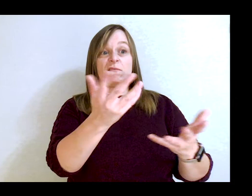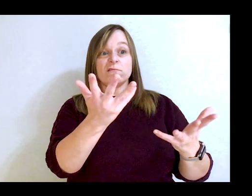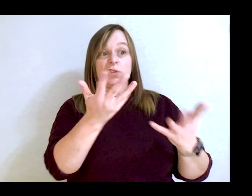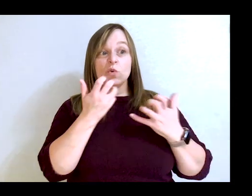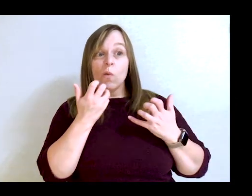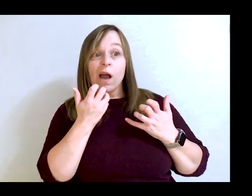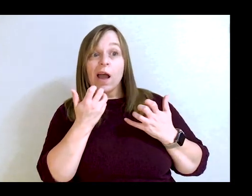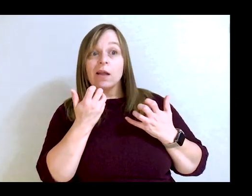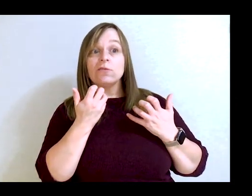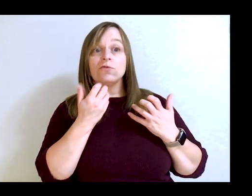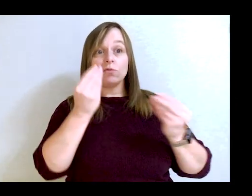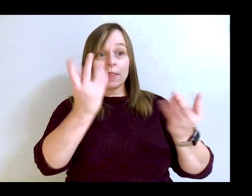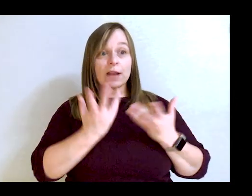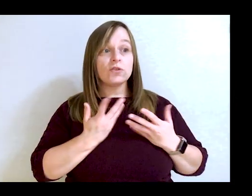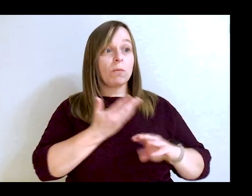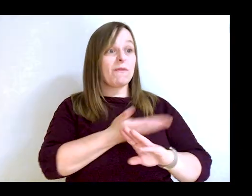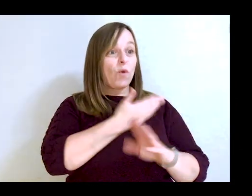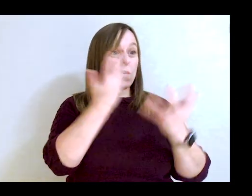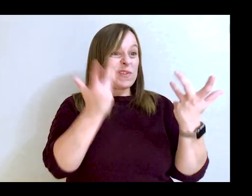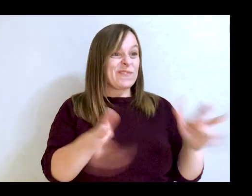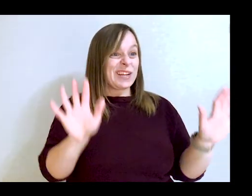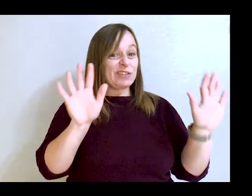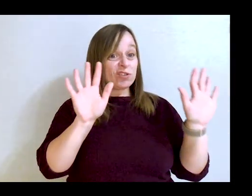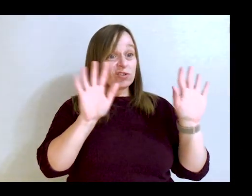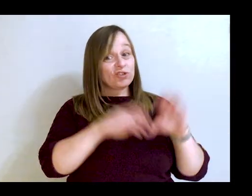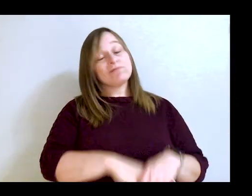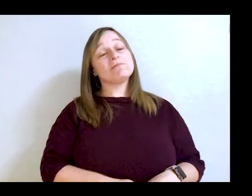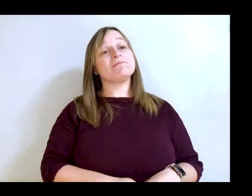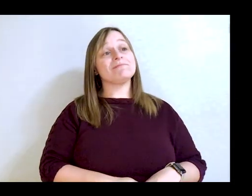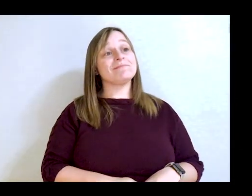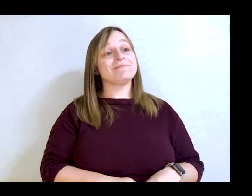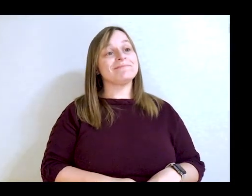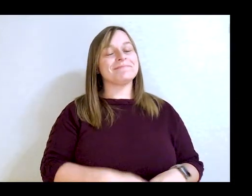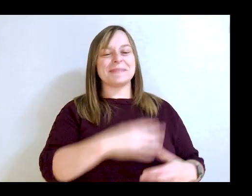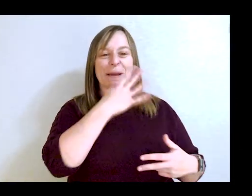else you want to let us know here before we close out the podcast?